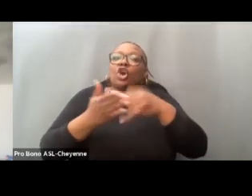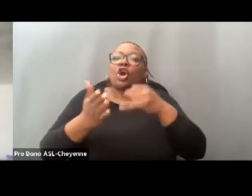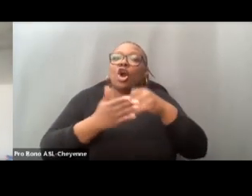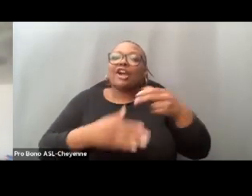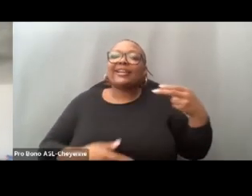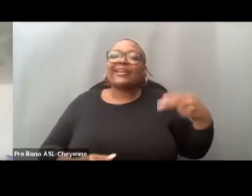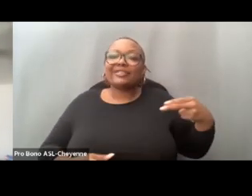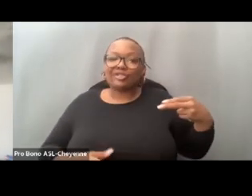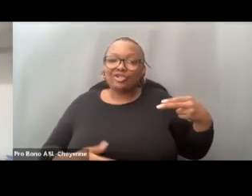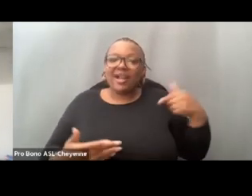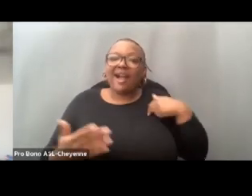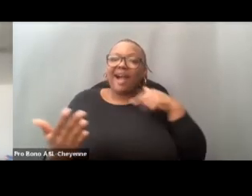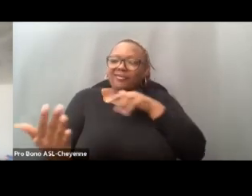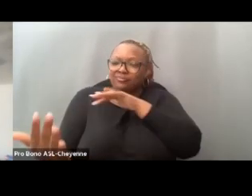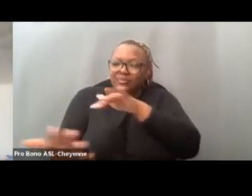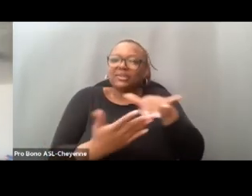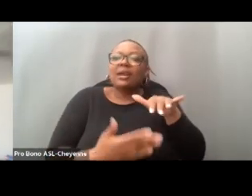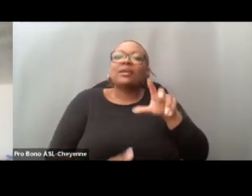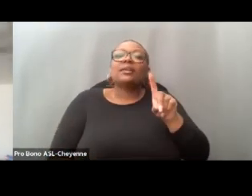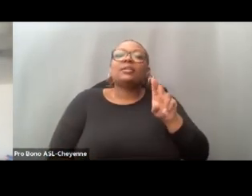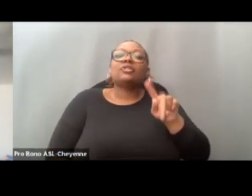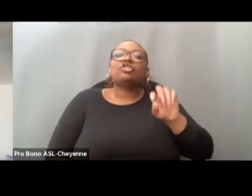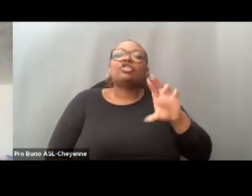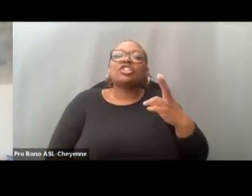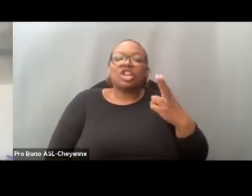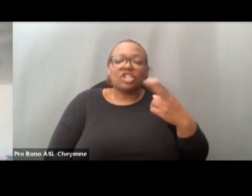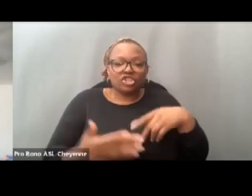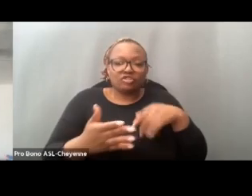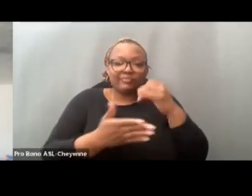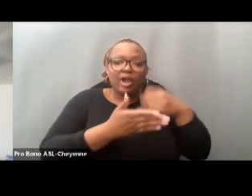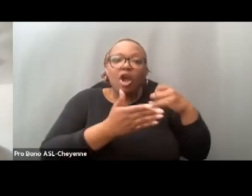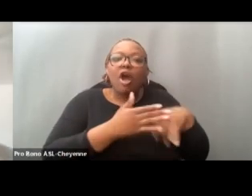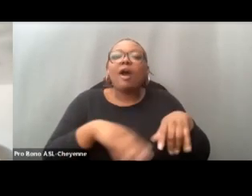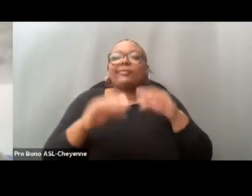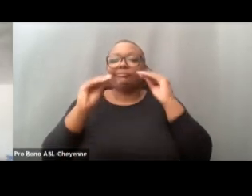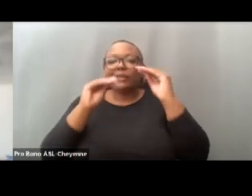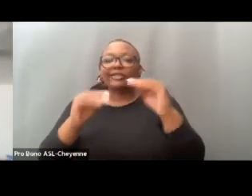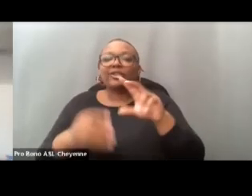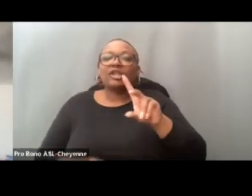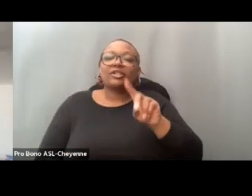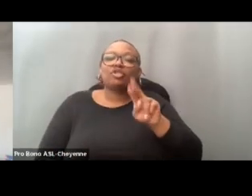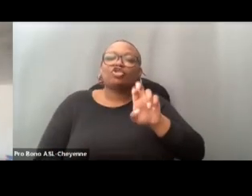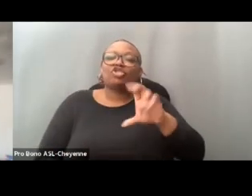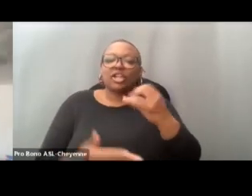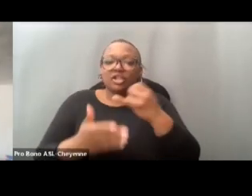having studied Dutch art, taught Dutch art, written books on Rembrandt, and then since then,